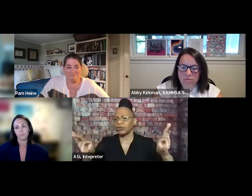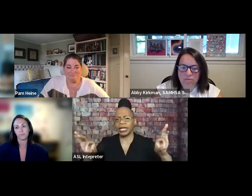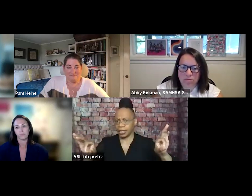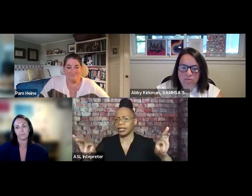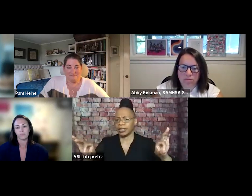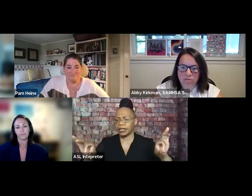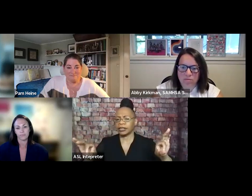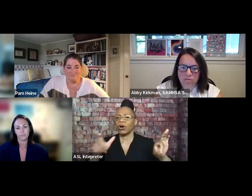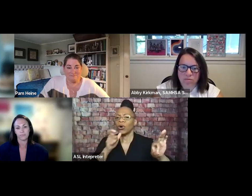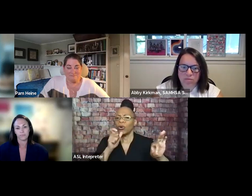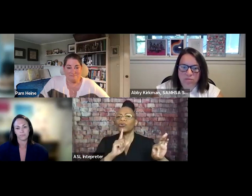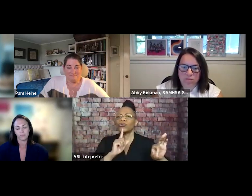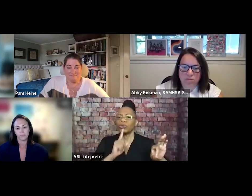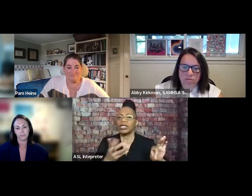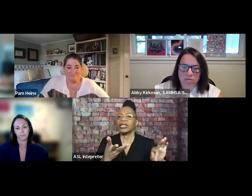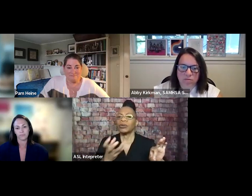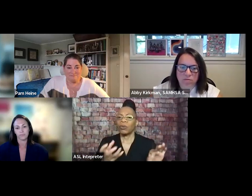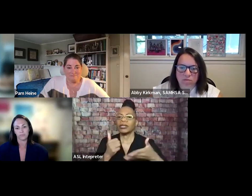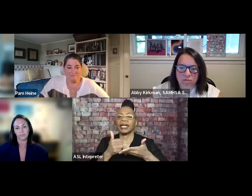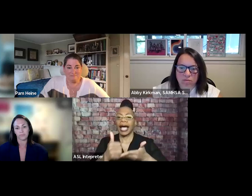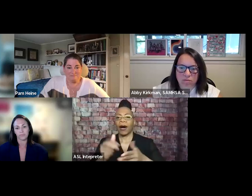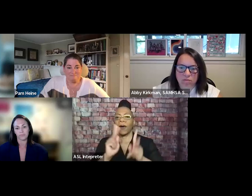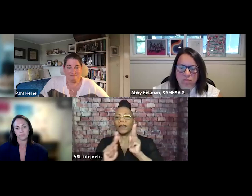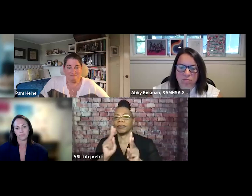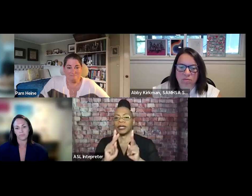who really want to help folks through this process and get them approved.